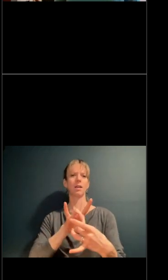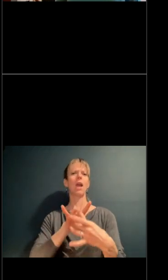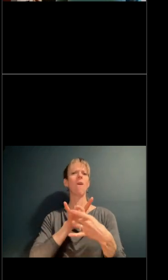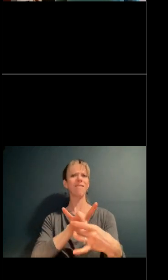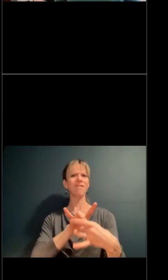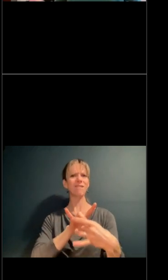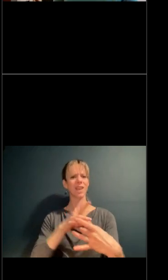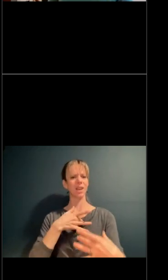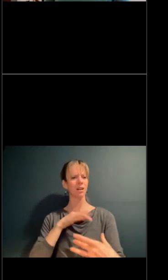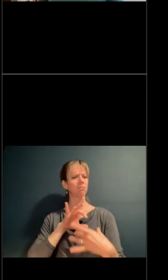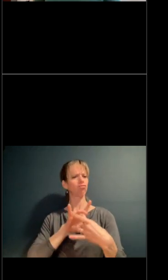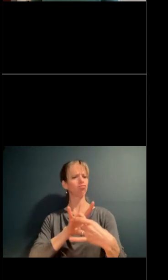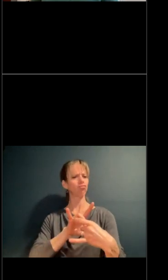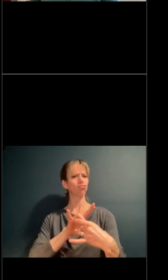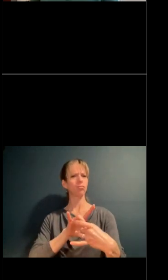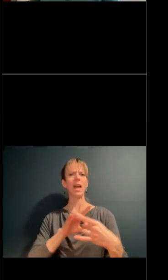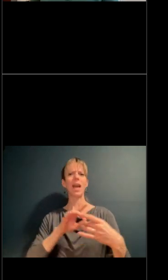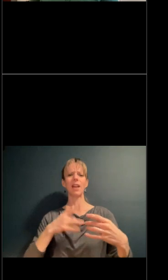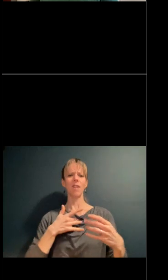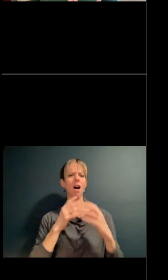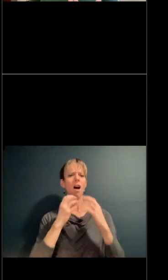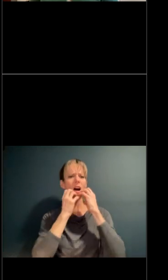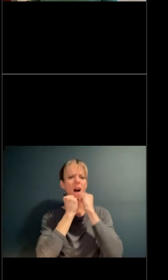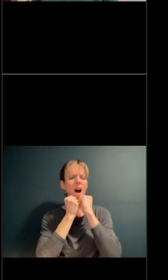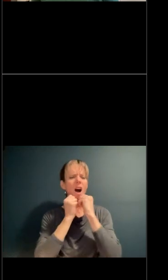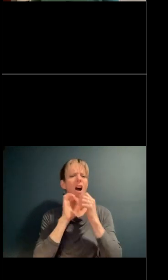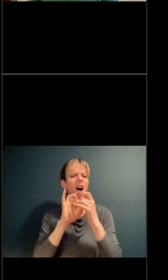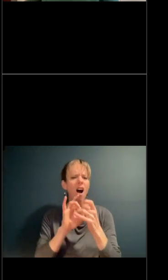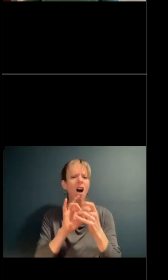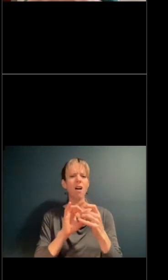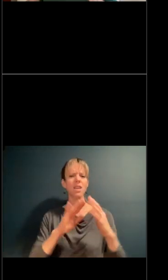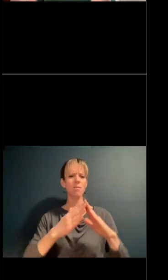In communities that matter to us. I think we have arrived in that kind